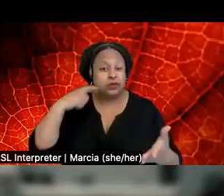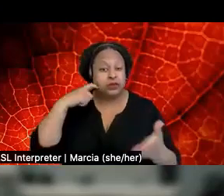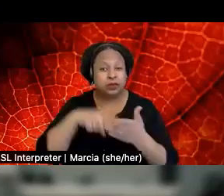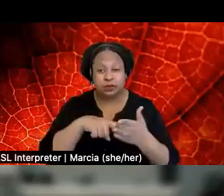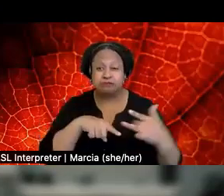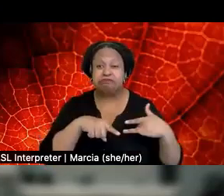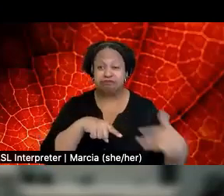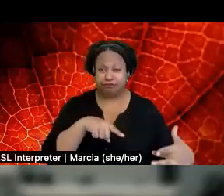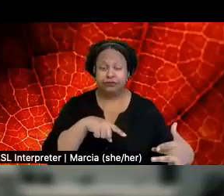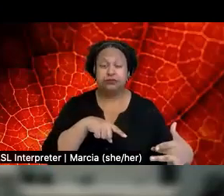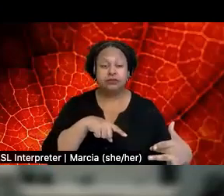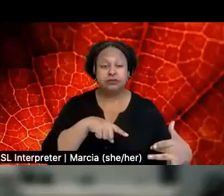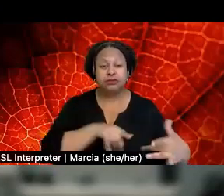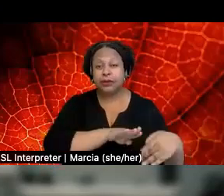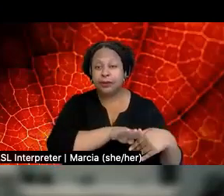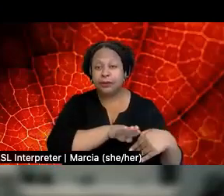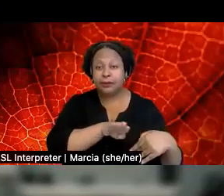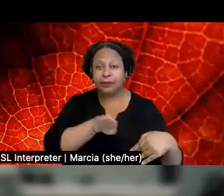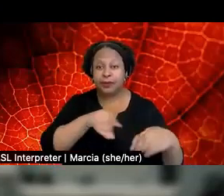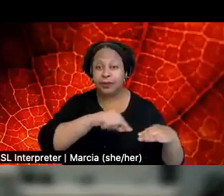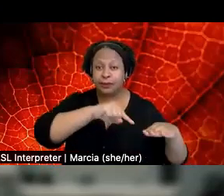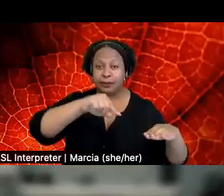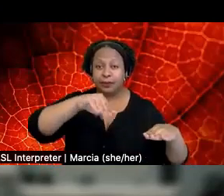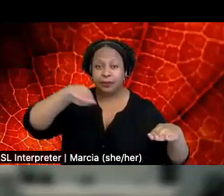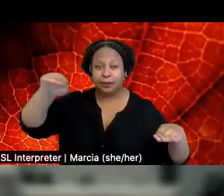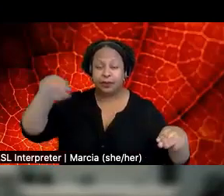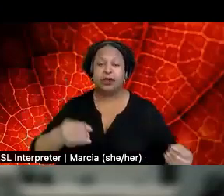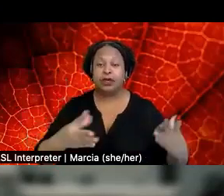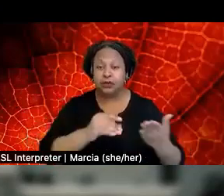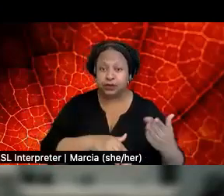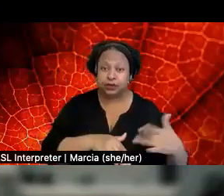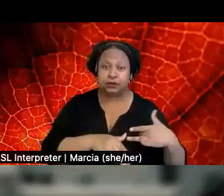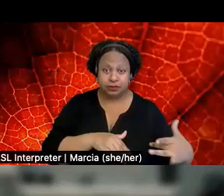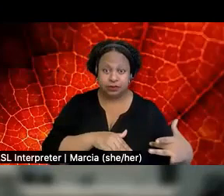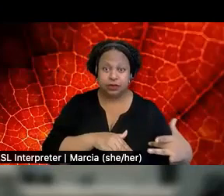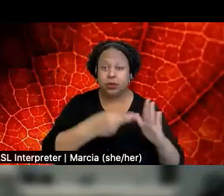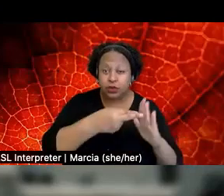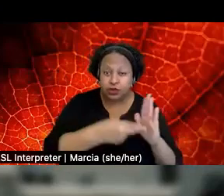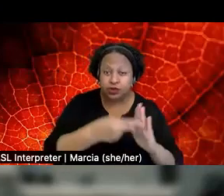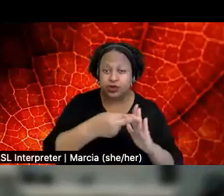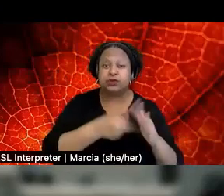upwards in terms of numbers of students who are registered with accessibility services.